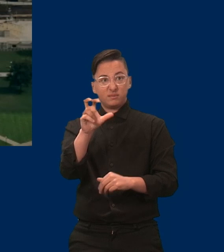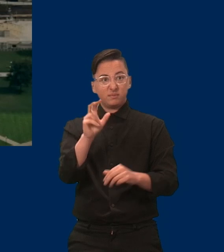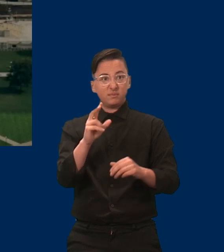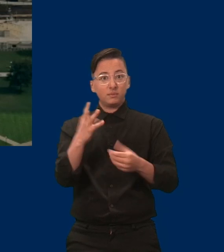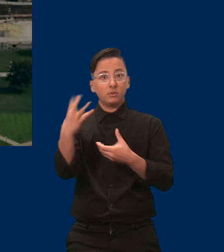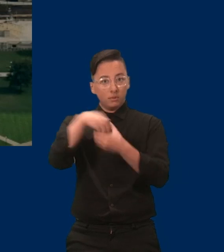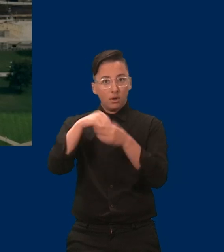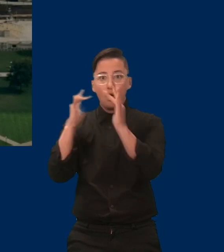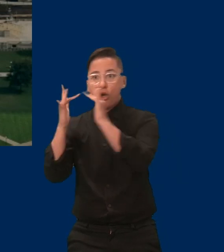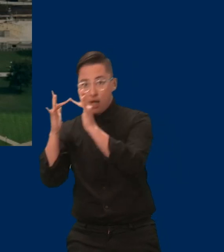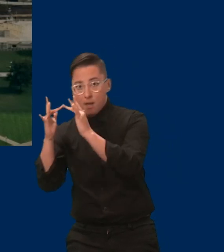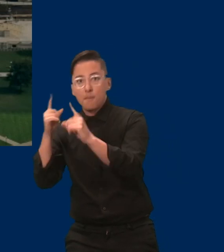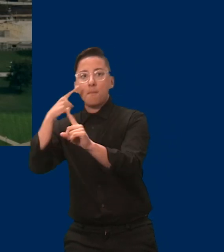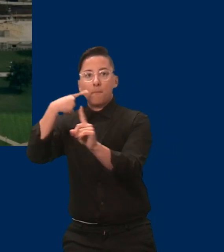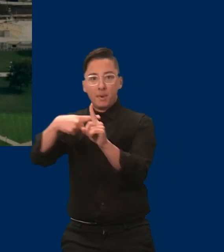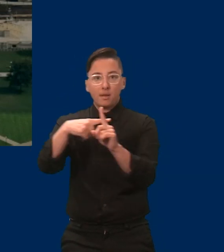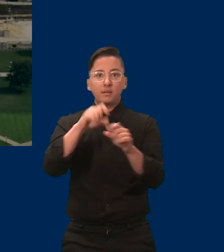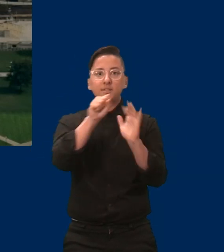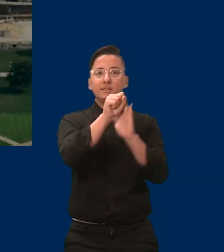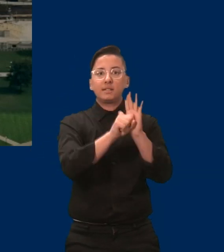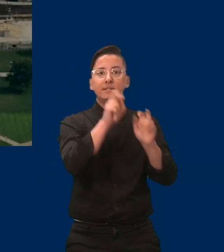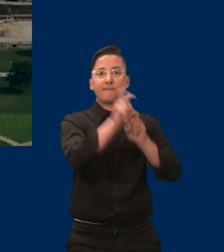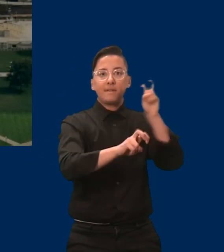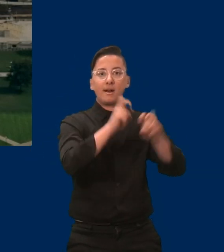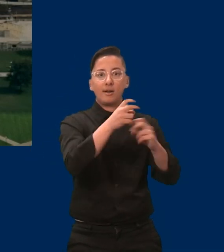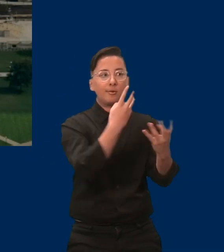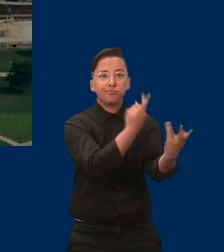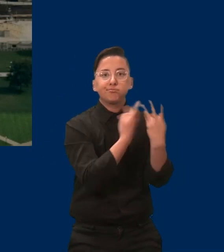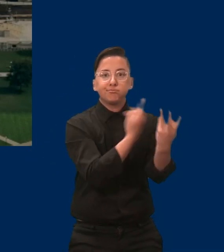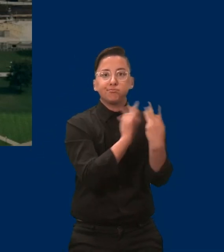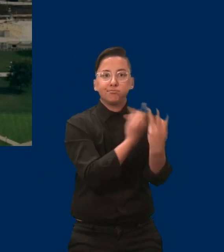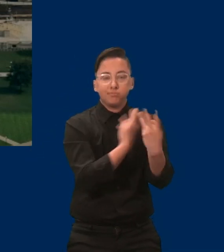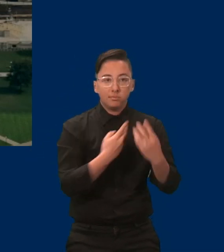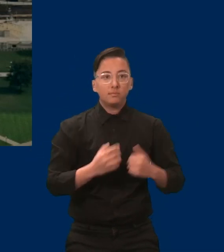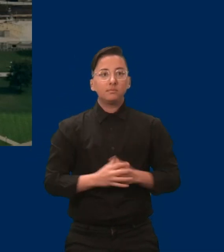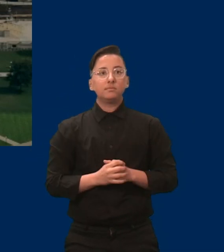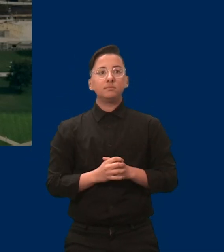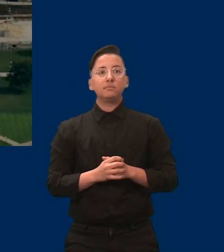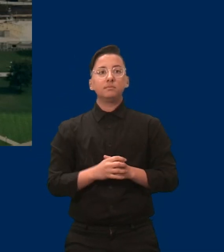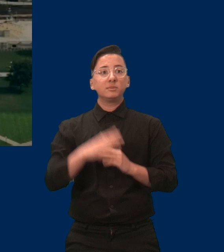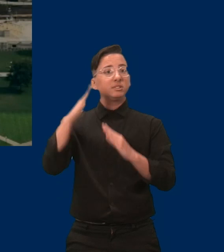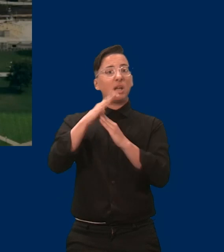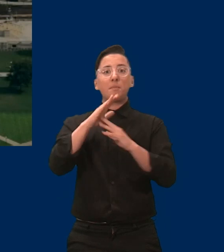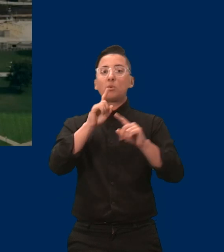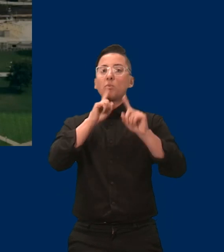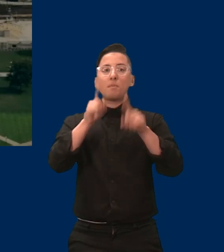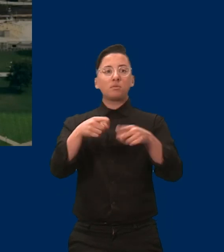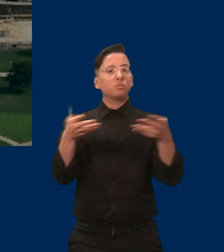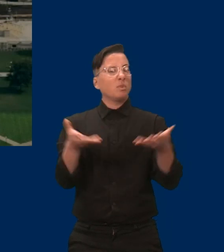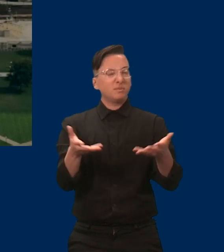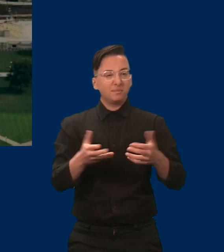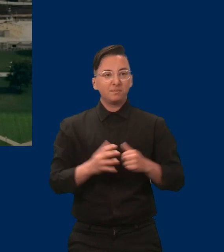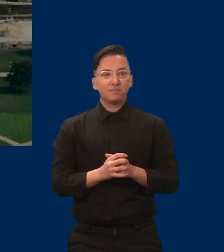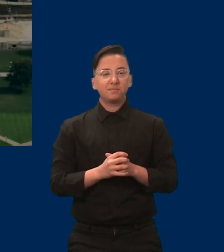So the number one response from these 300 recipients was saying that human services was